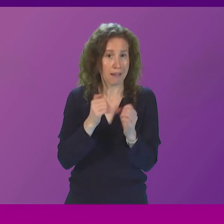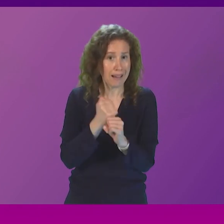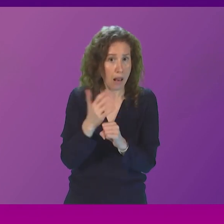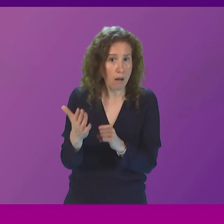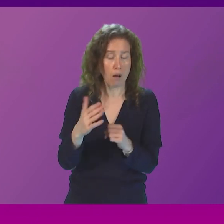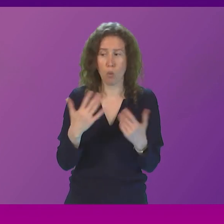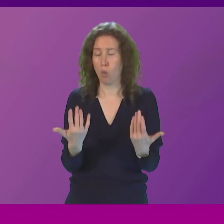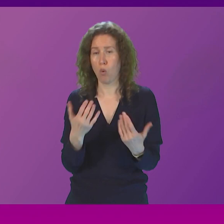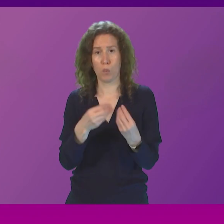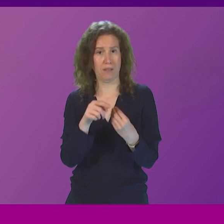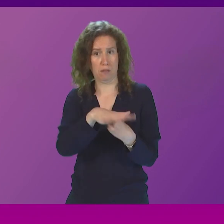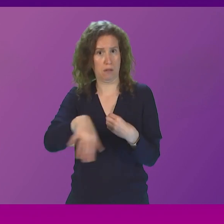or directly with the sector.